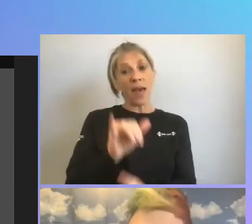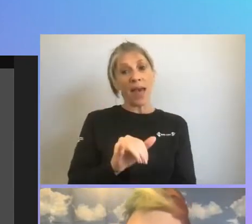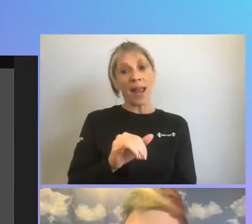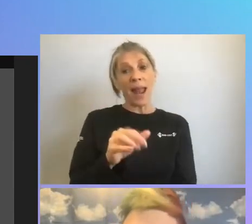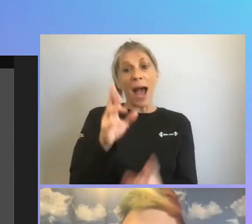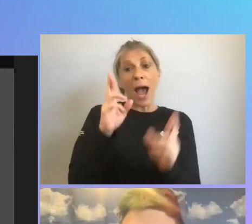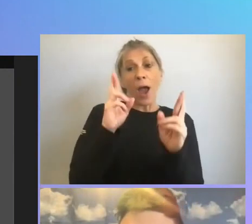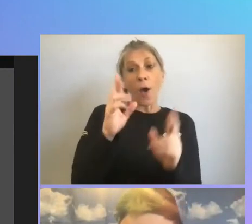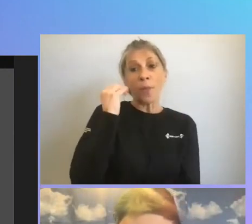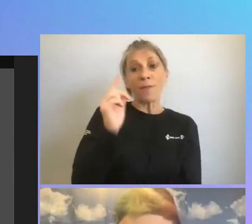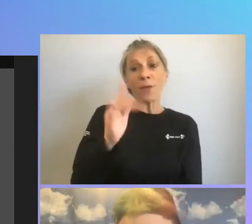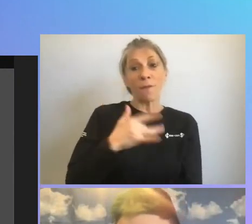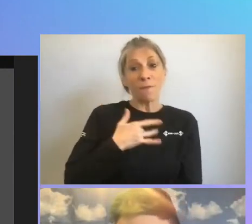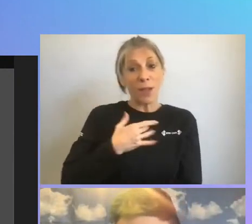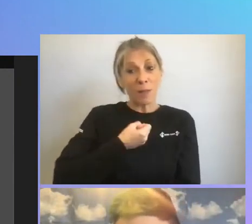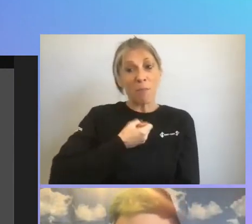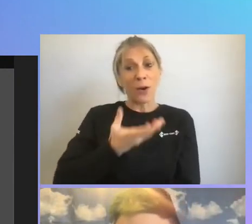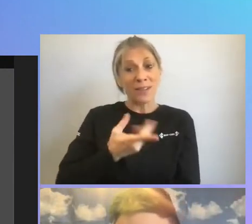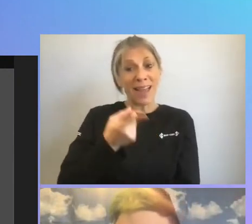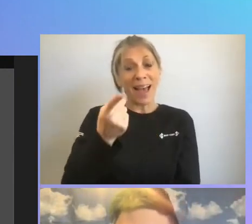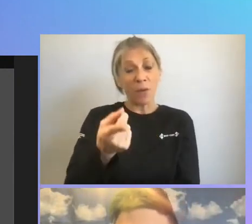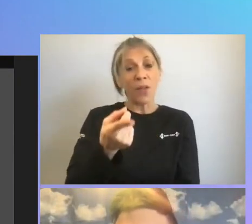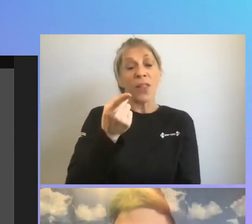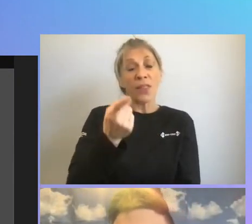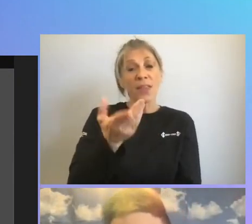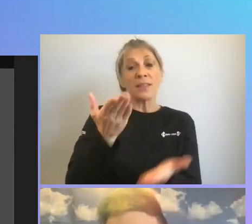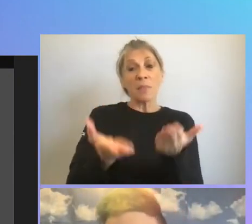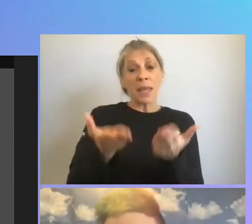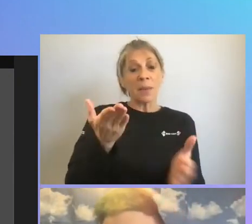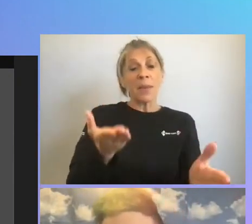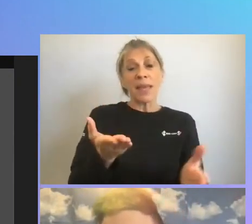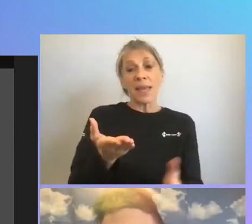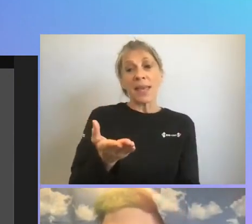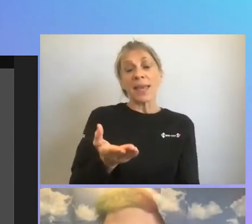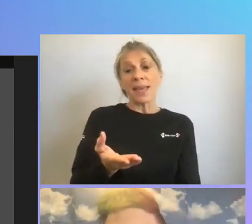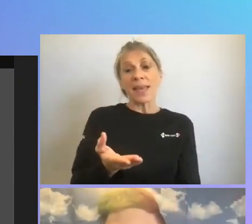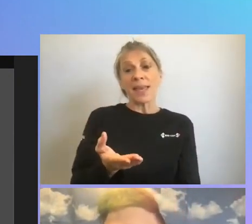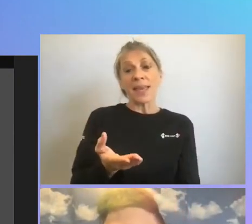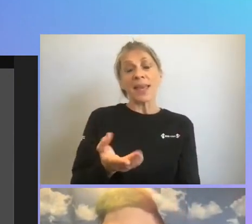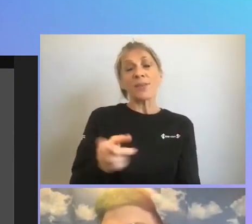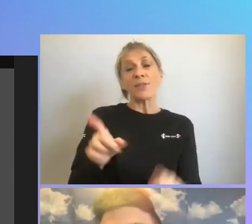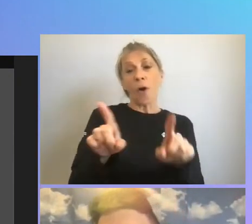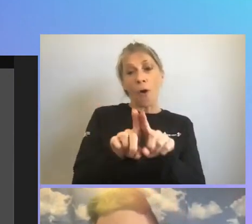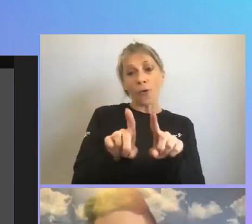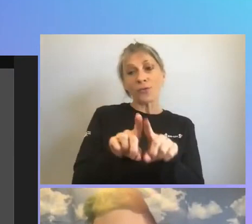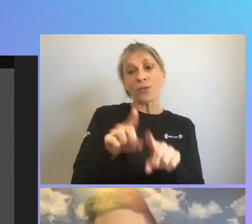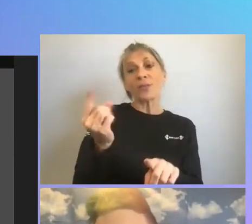it. So I hope that if any of you are feeling burnt out as well, that this may be, uh, is also